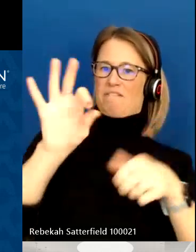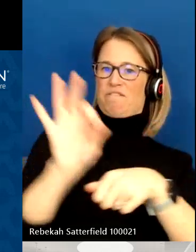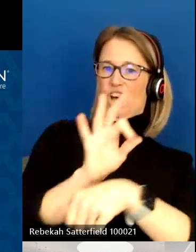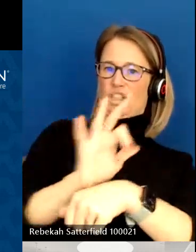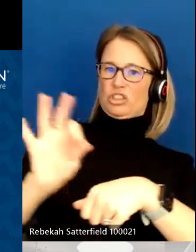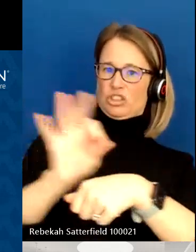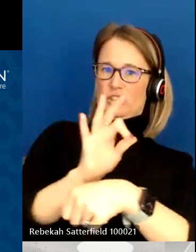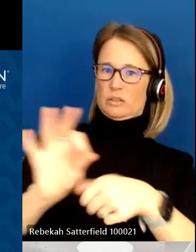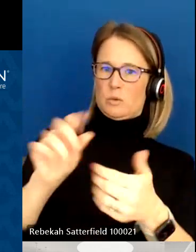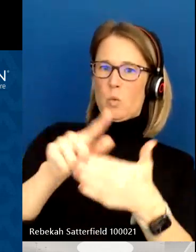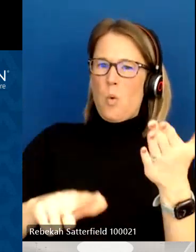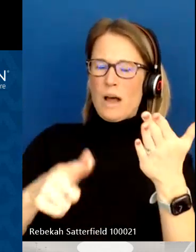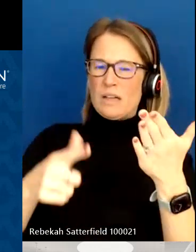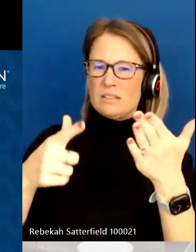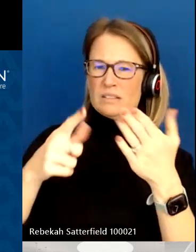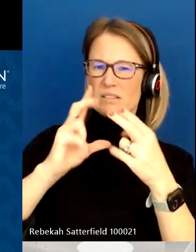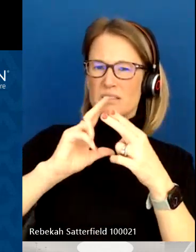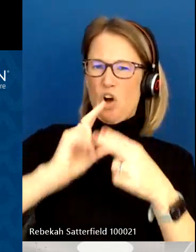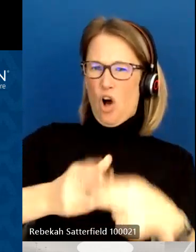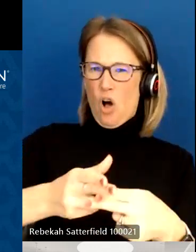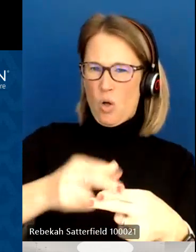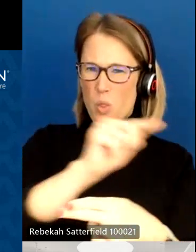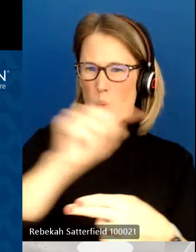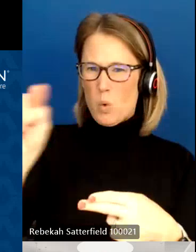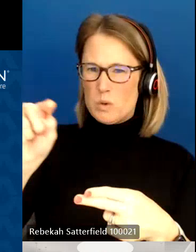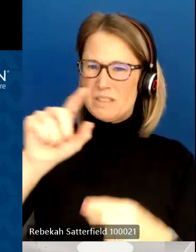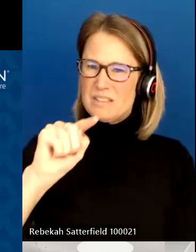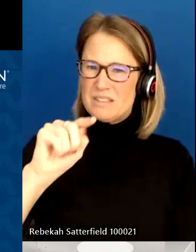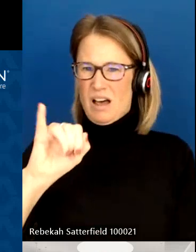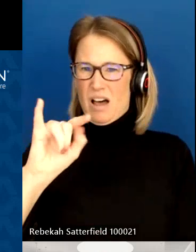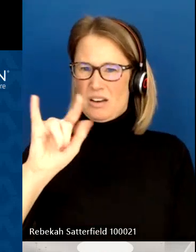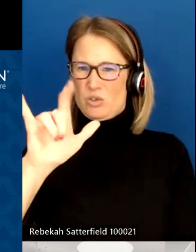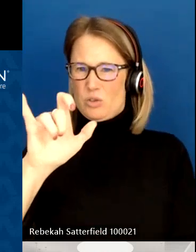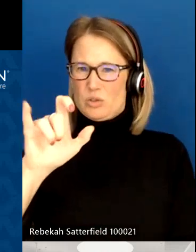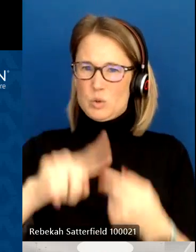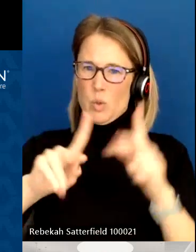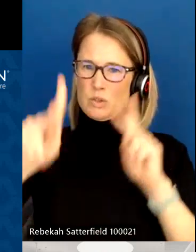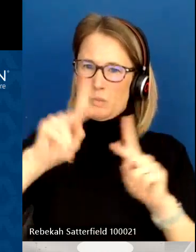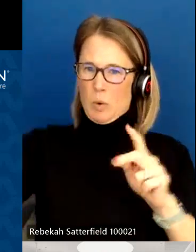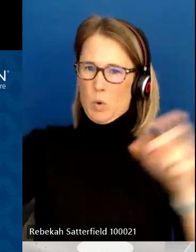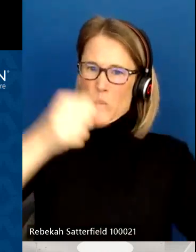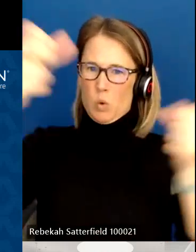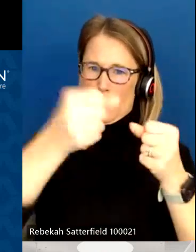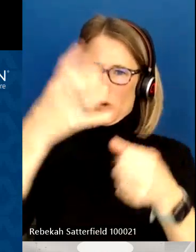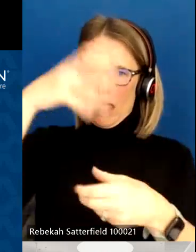some of the titles be to folks who you would assume are on that committee today so the titles